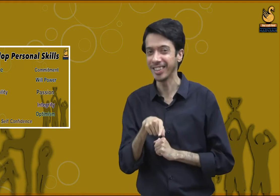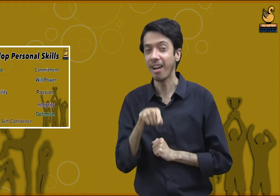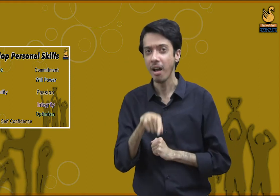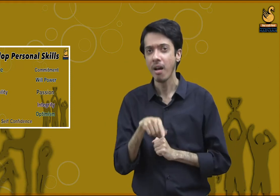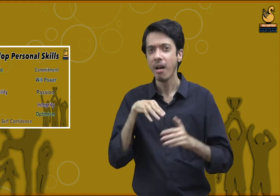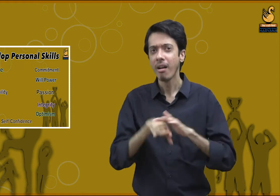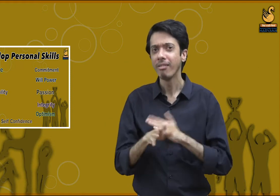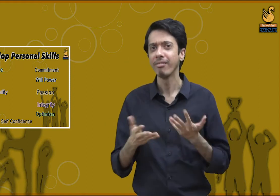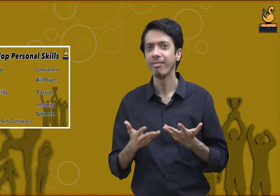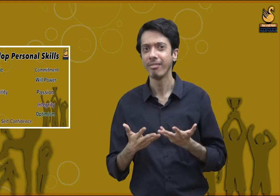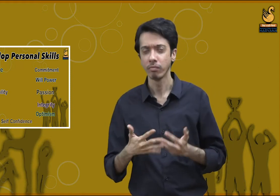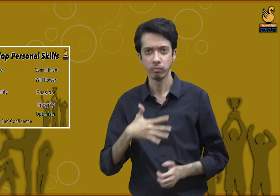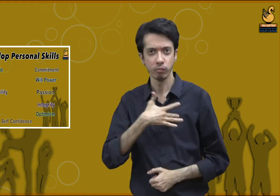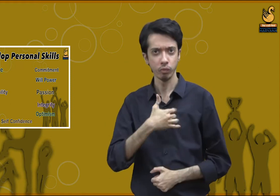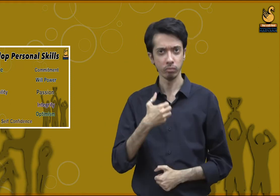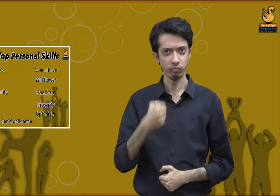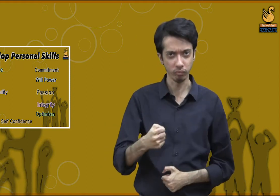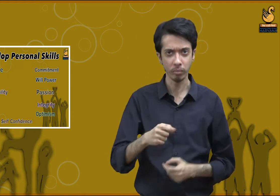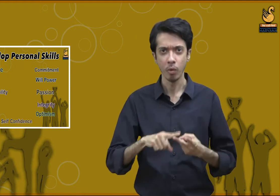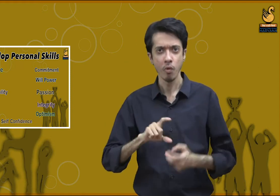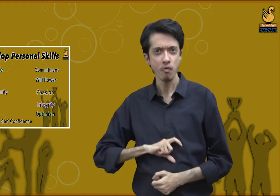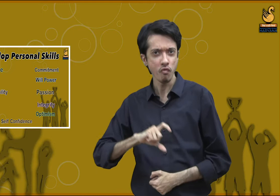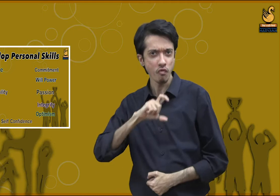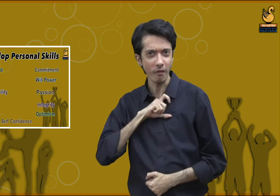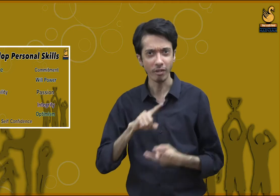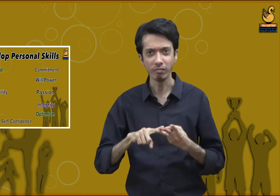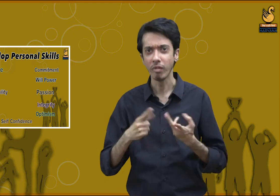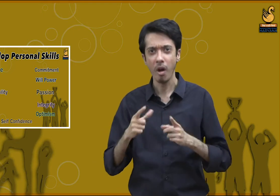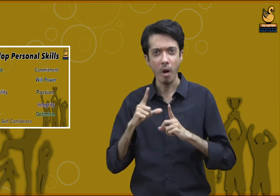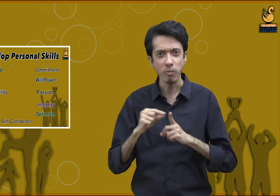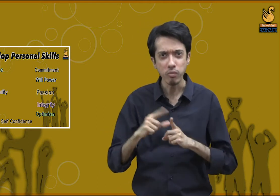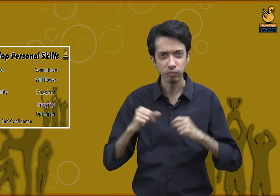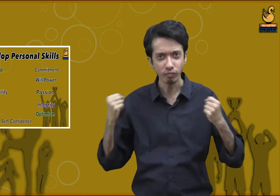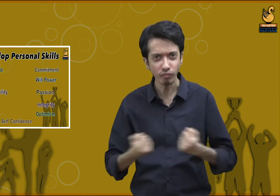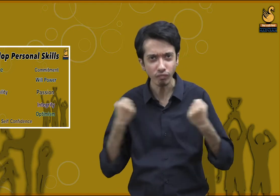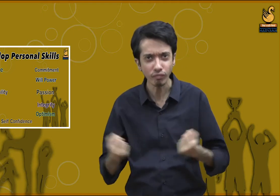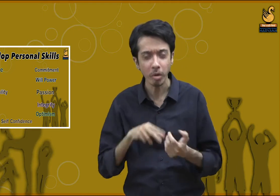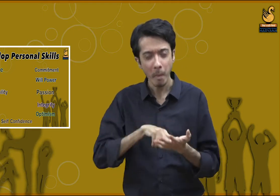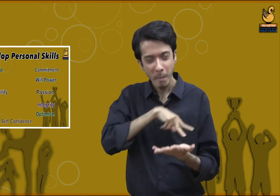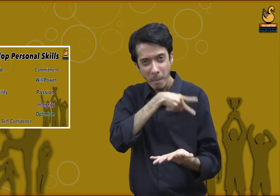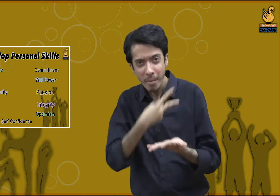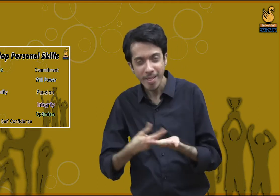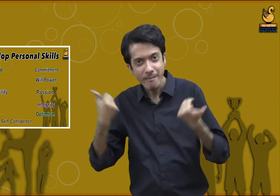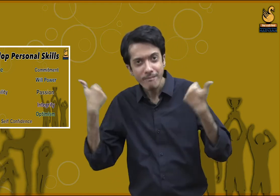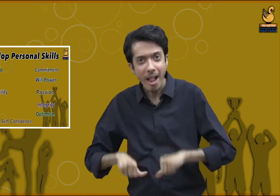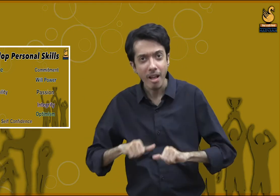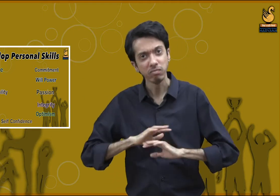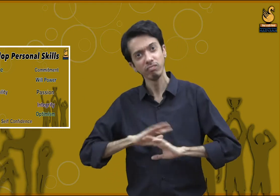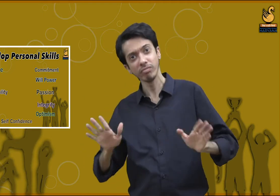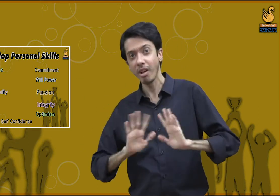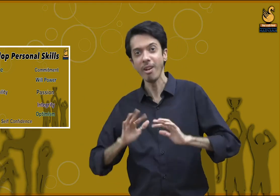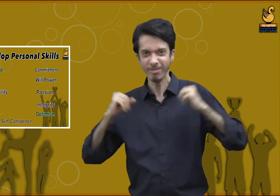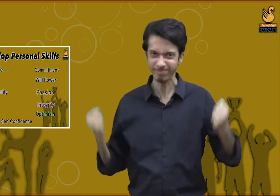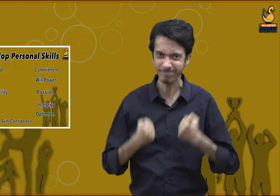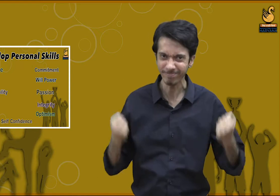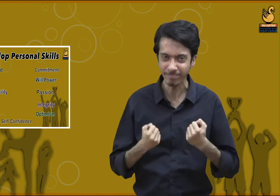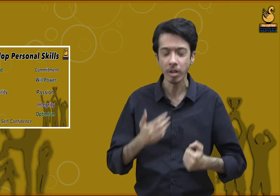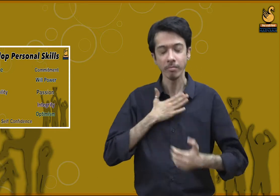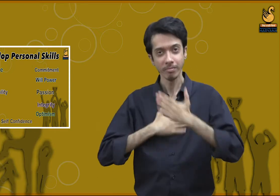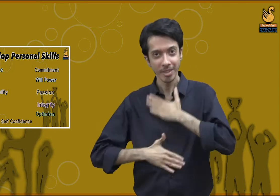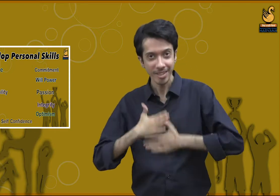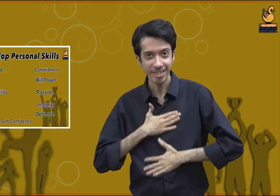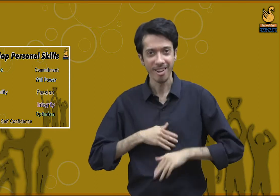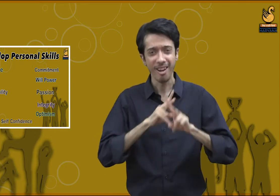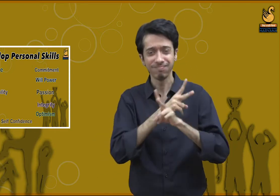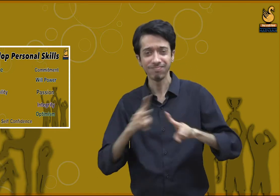and building our internal qualities like will power, confidence, resilience, patience and many other.